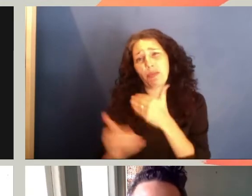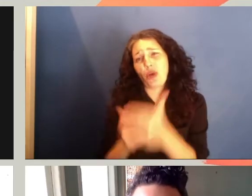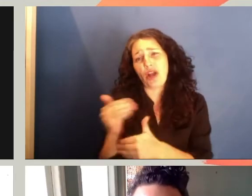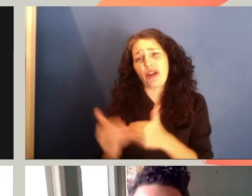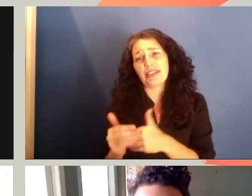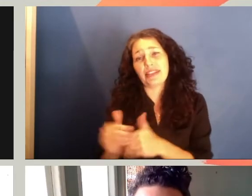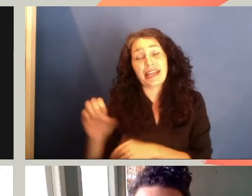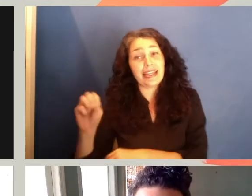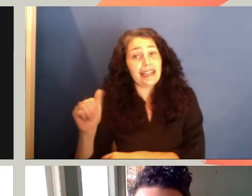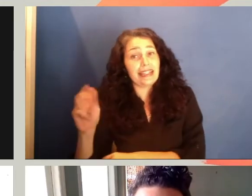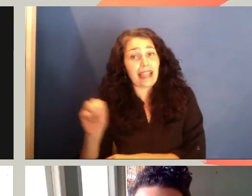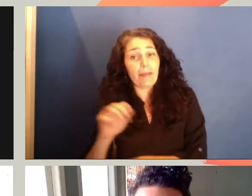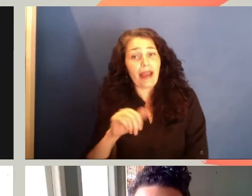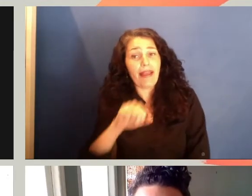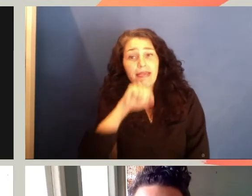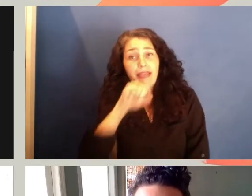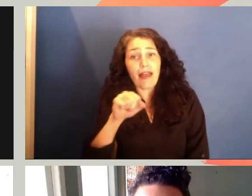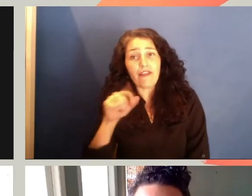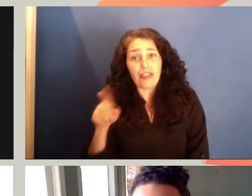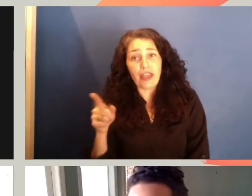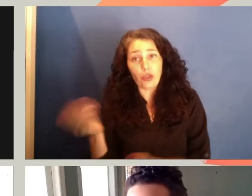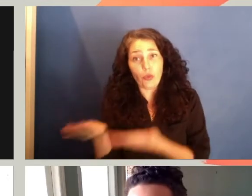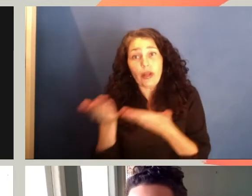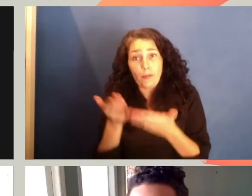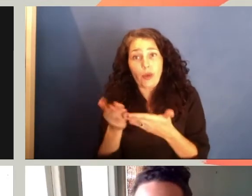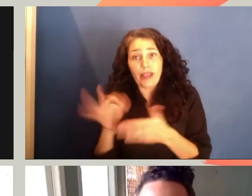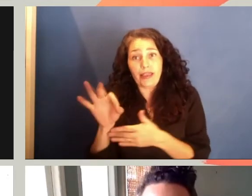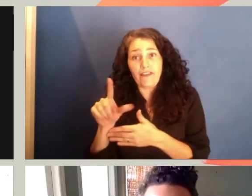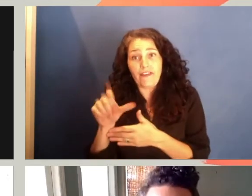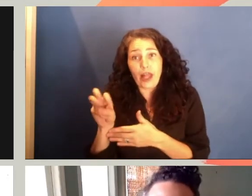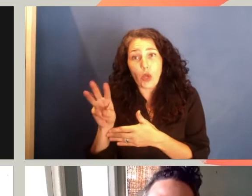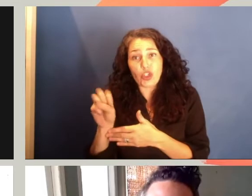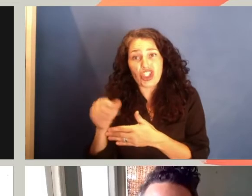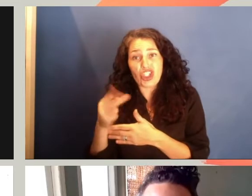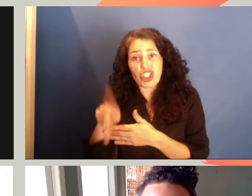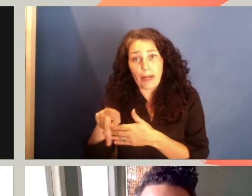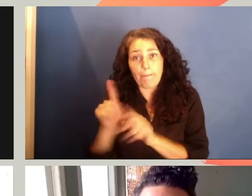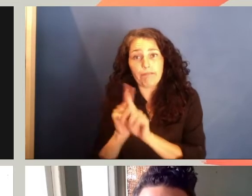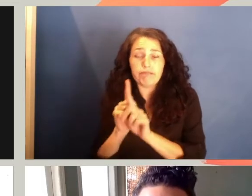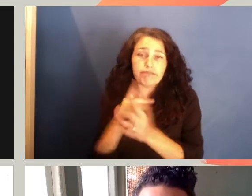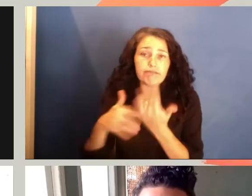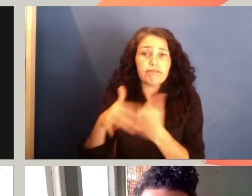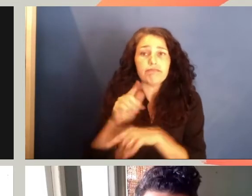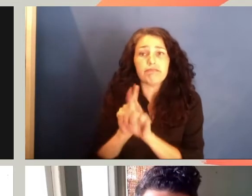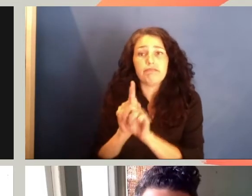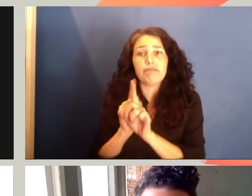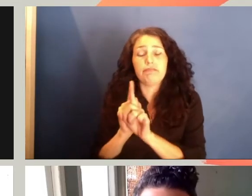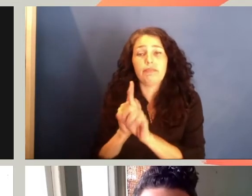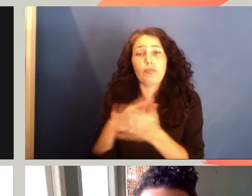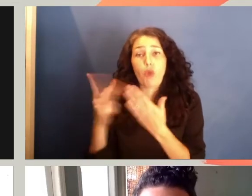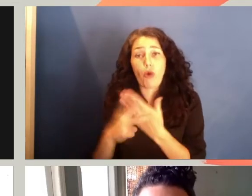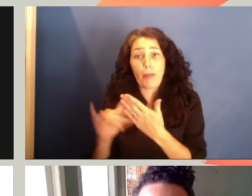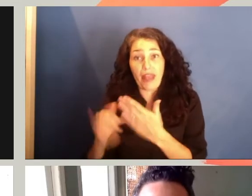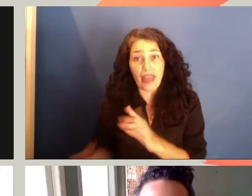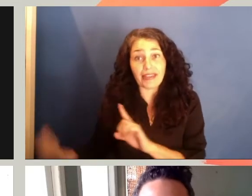about bringing the fellowship program, right? And that's showing how the impact of "Disclosure" is, we're starting to see that.